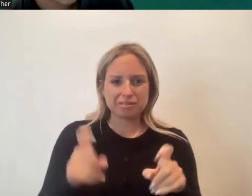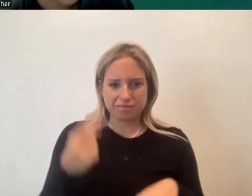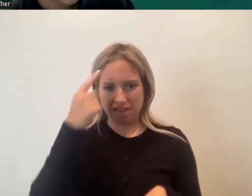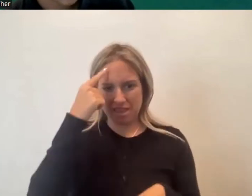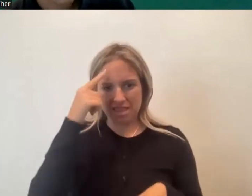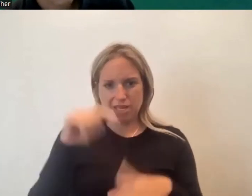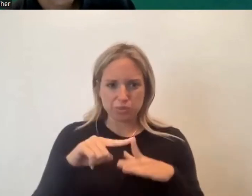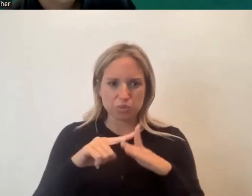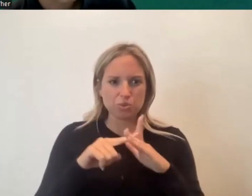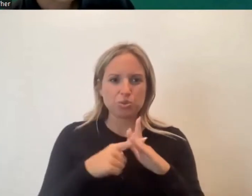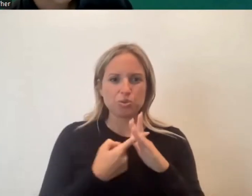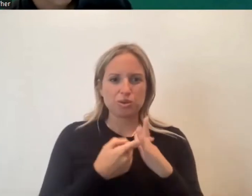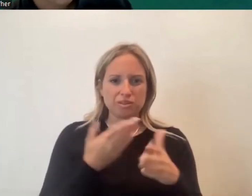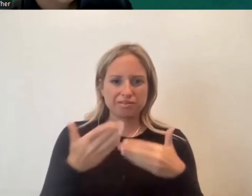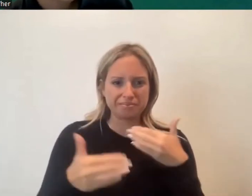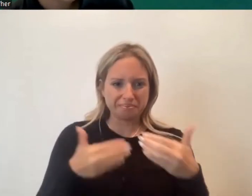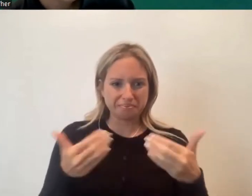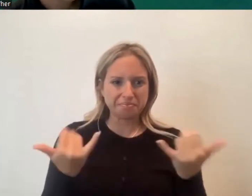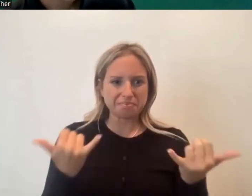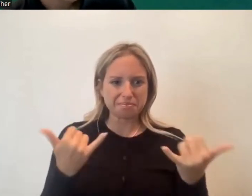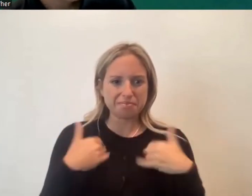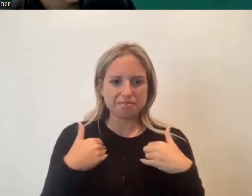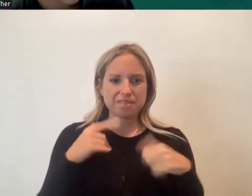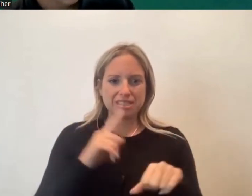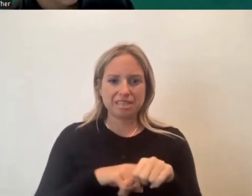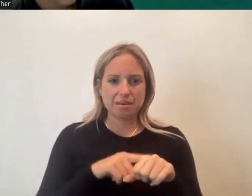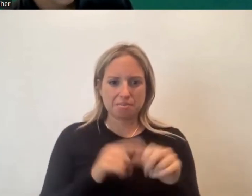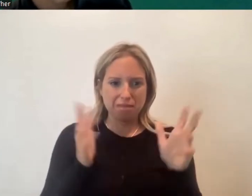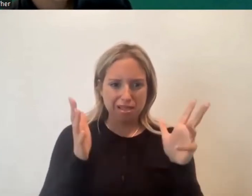that now while we have a little time left.